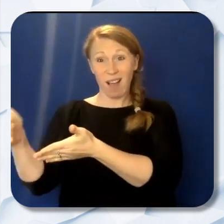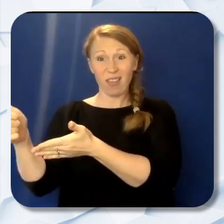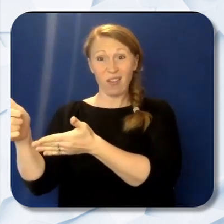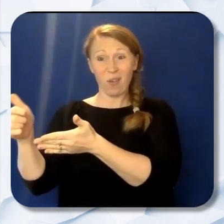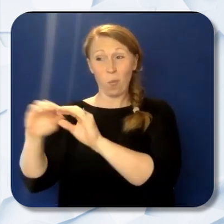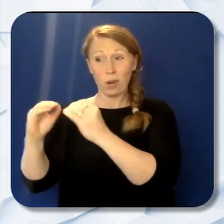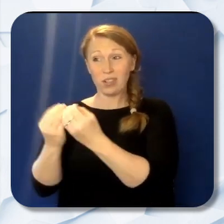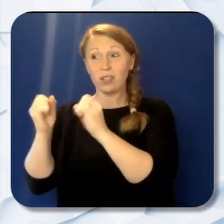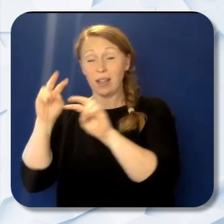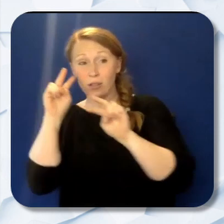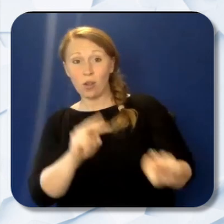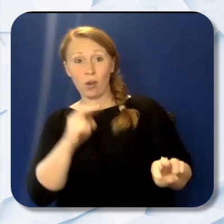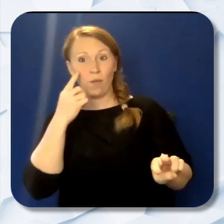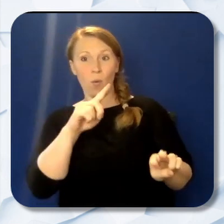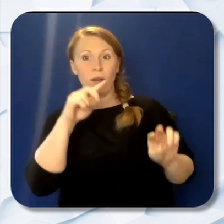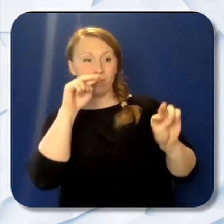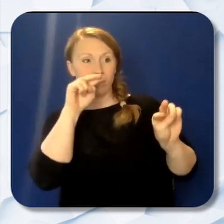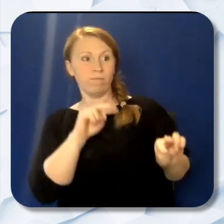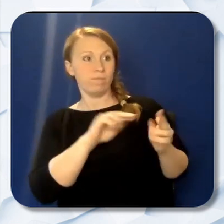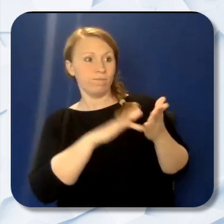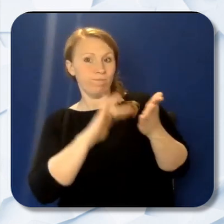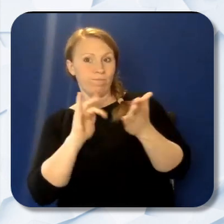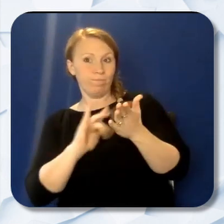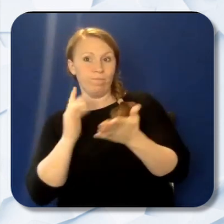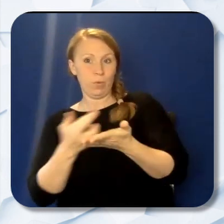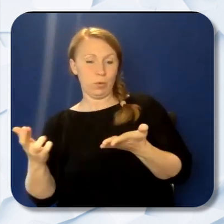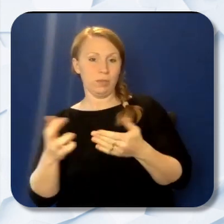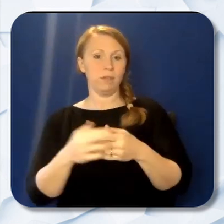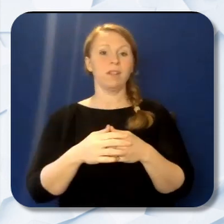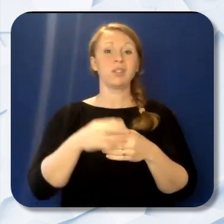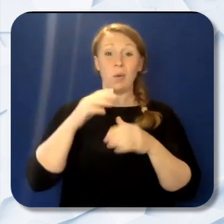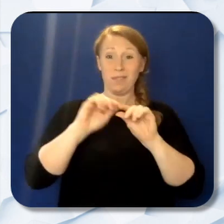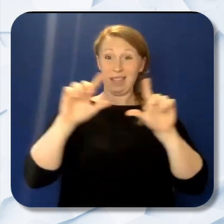Uh, I’ll end this slide deck with the website again for folks to be able to visit and to uh,